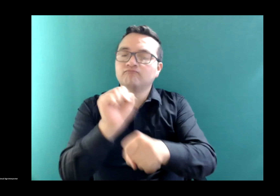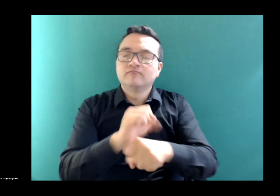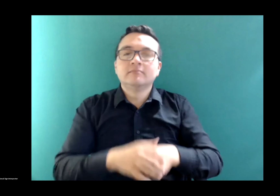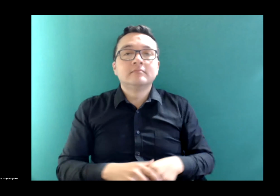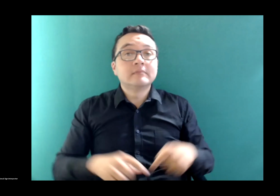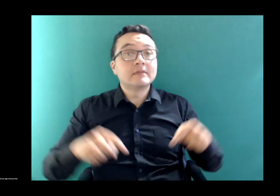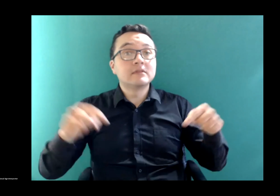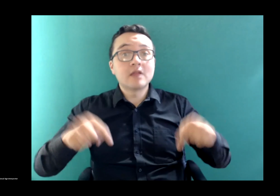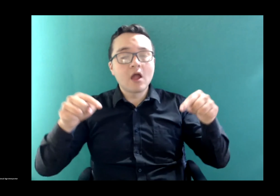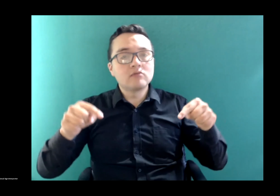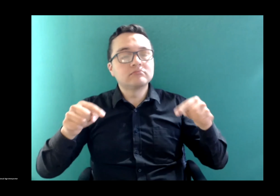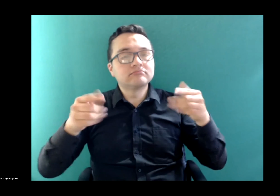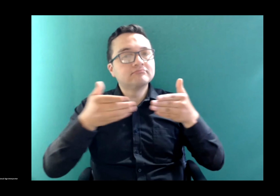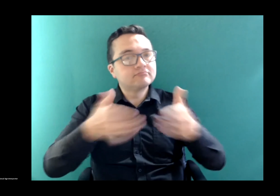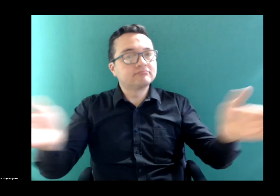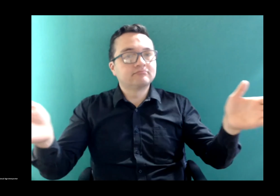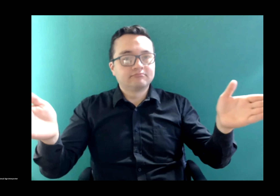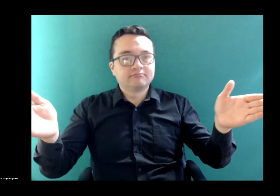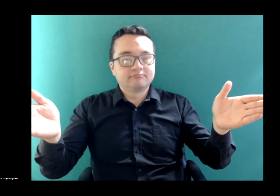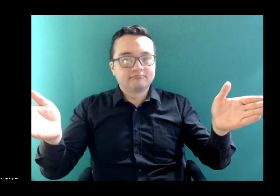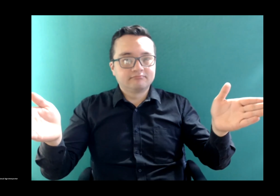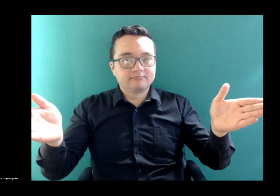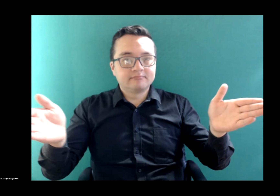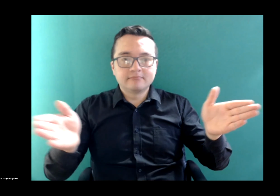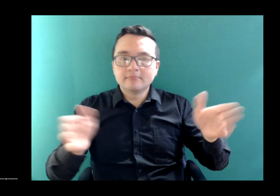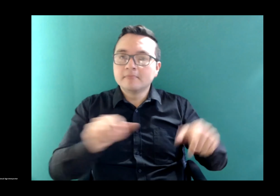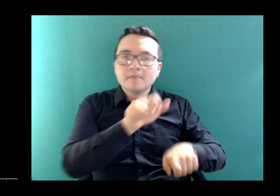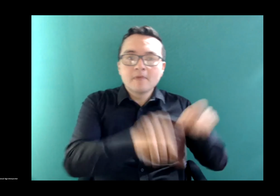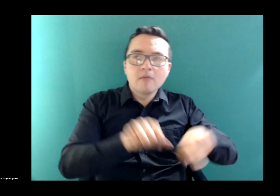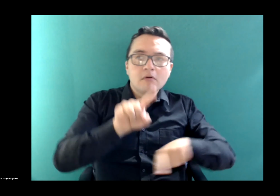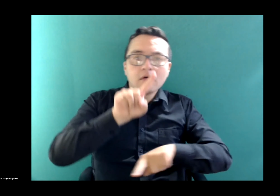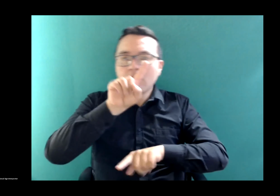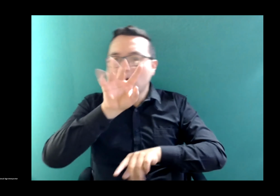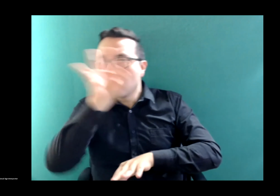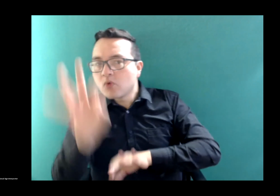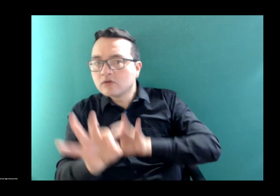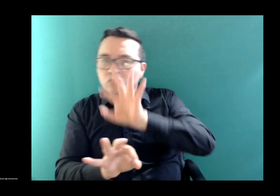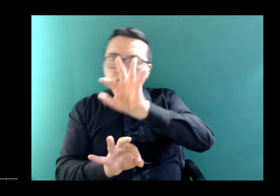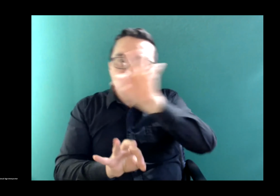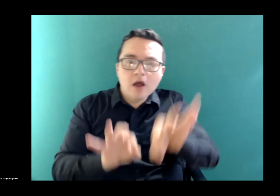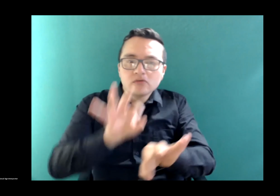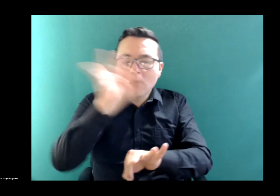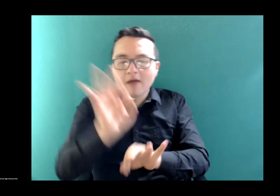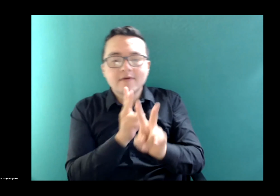And also congratulations on the work you have done.